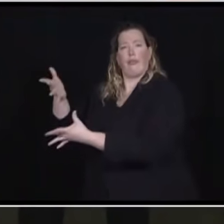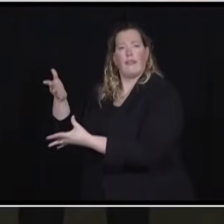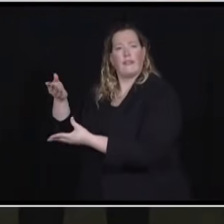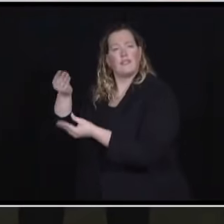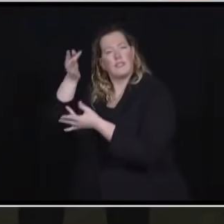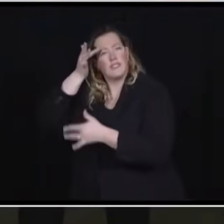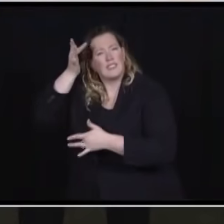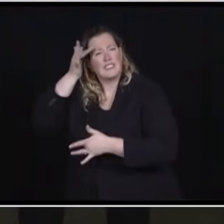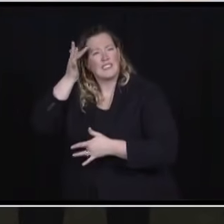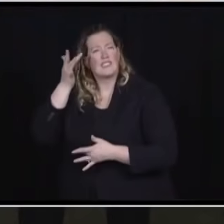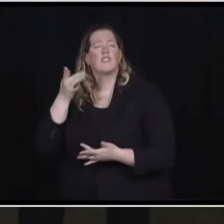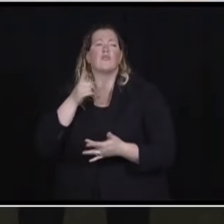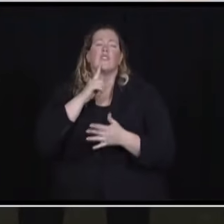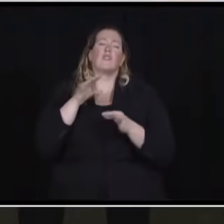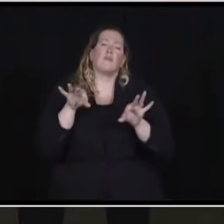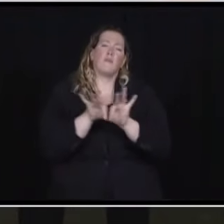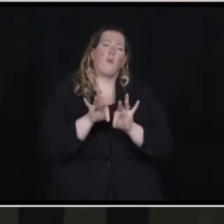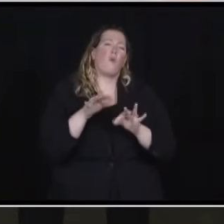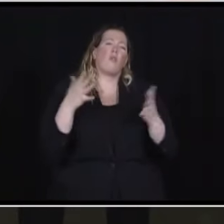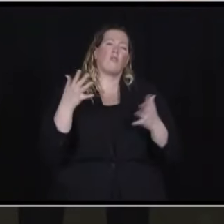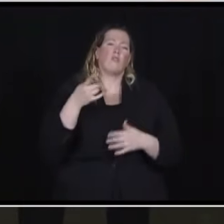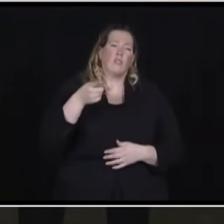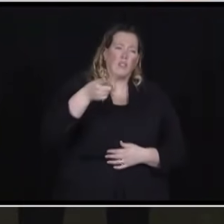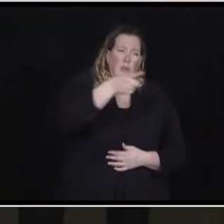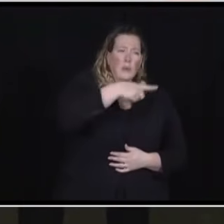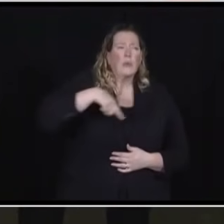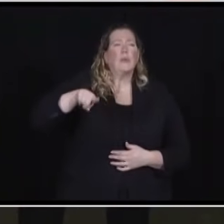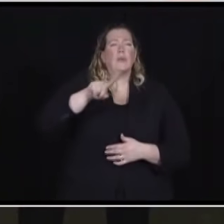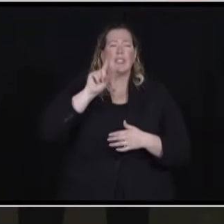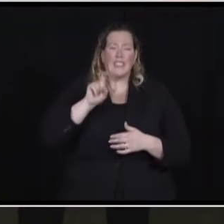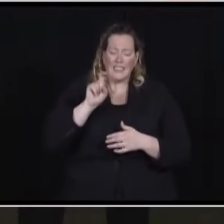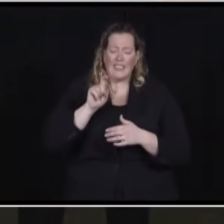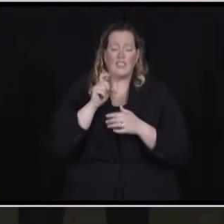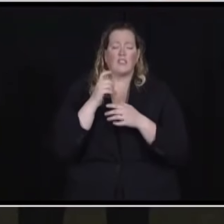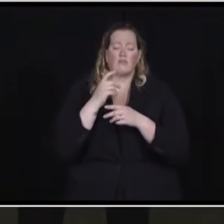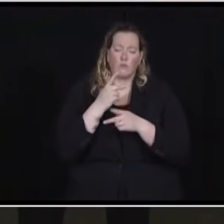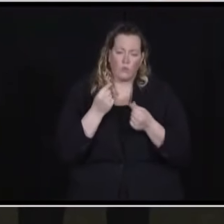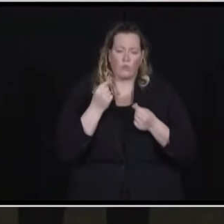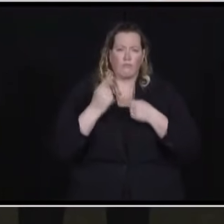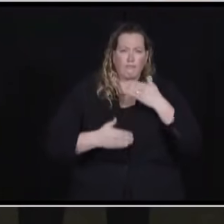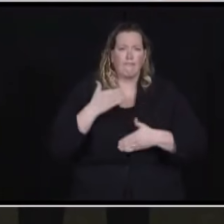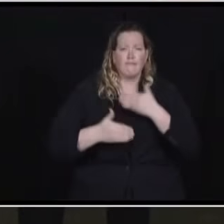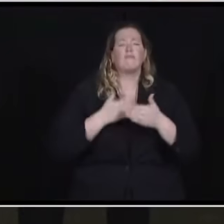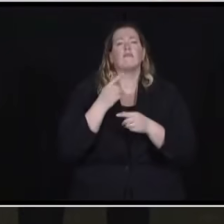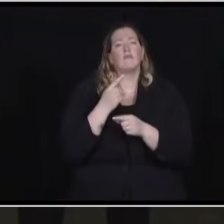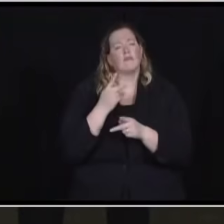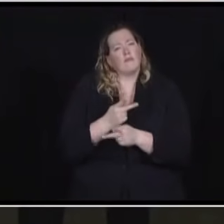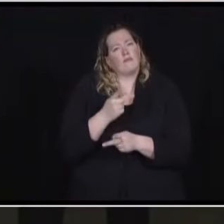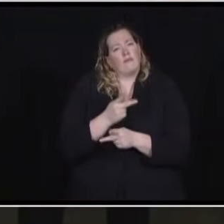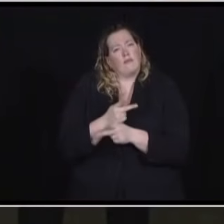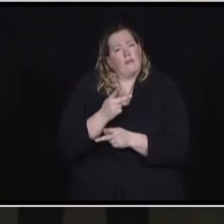and God forbid they ever get this terrible, terrible virus. We are all in this together and I'm going